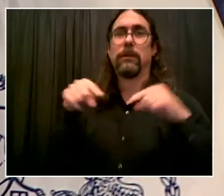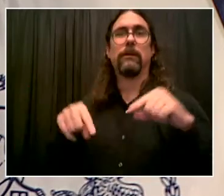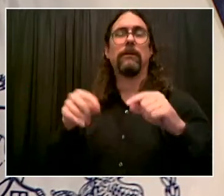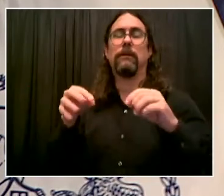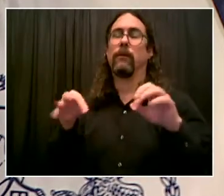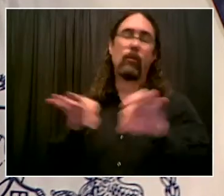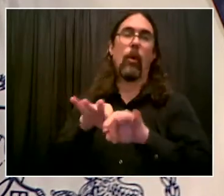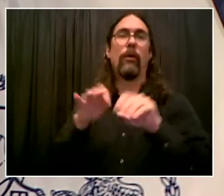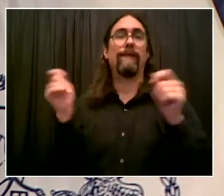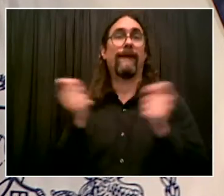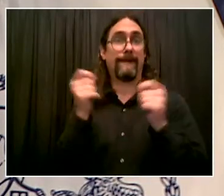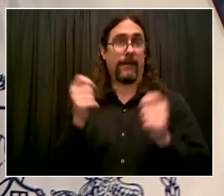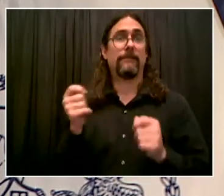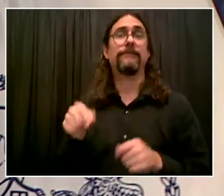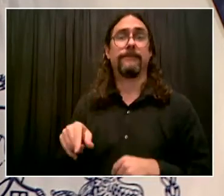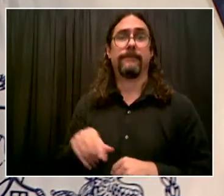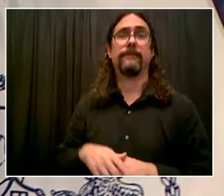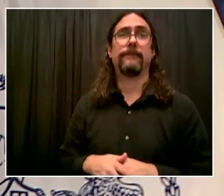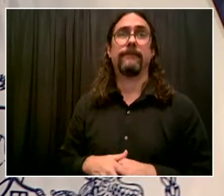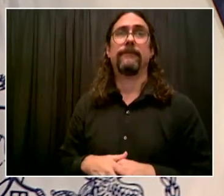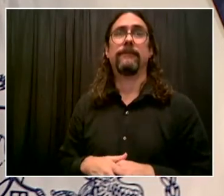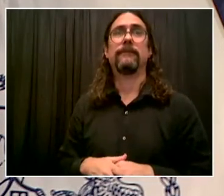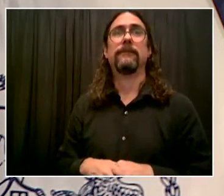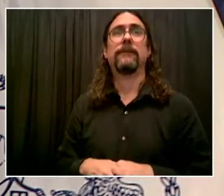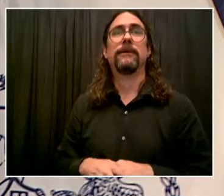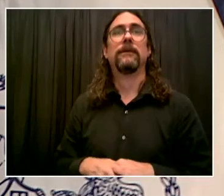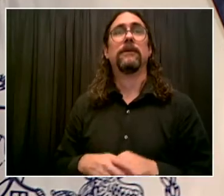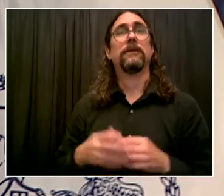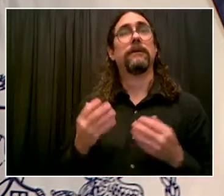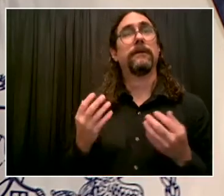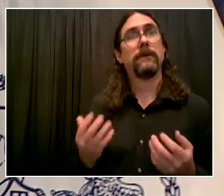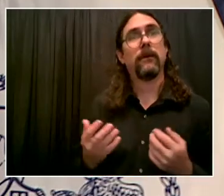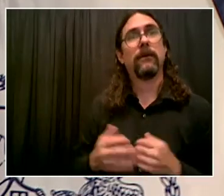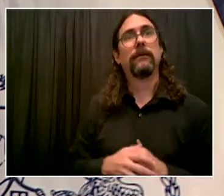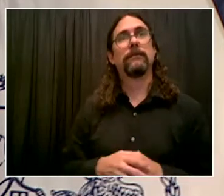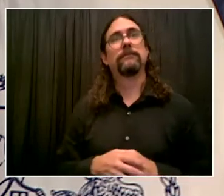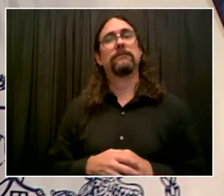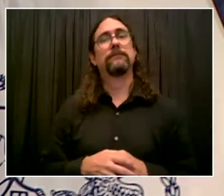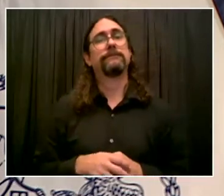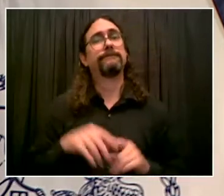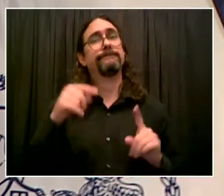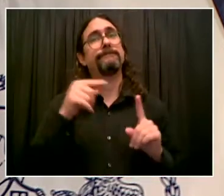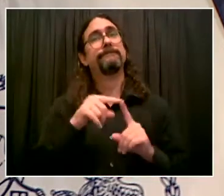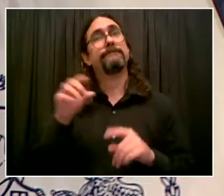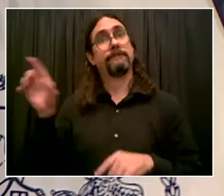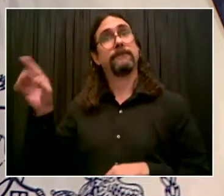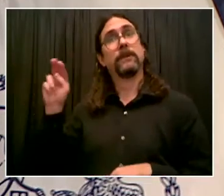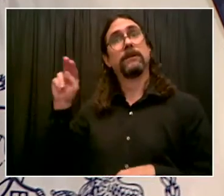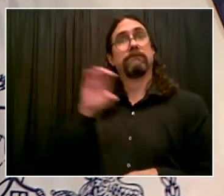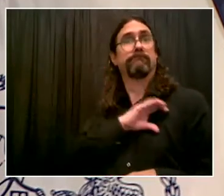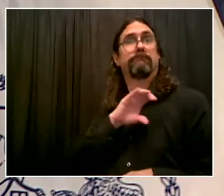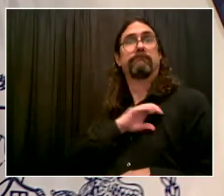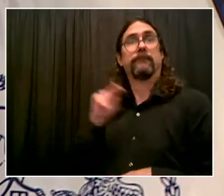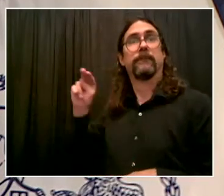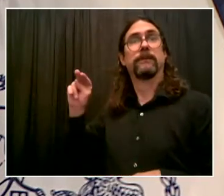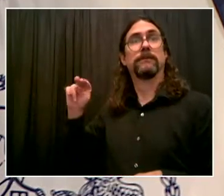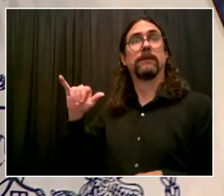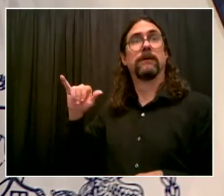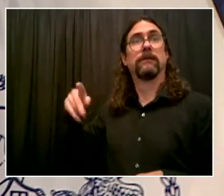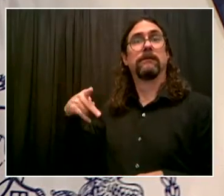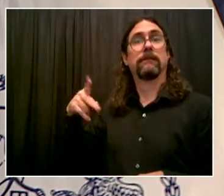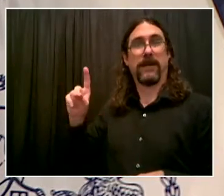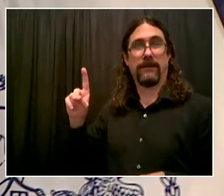THERE. THIS PLAN